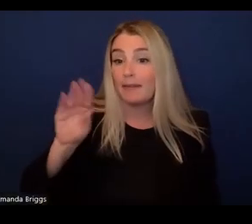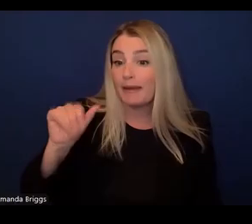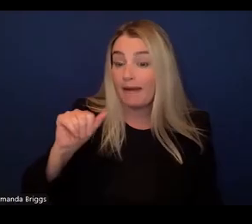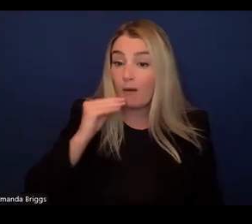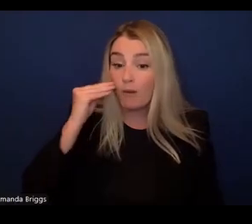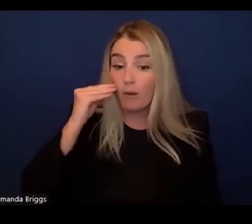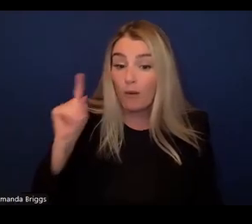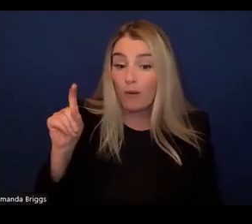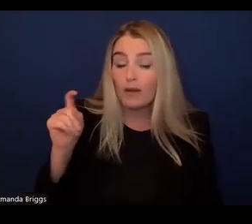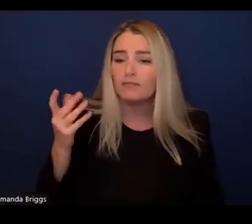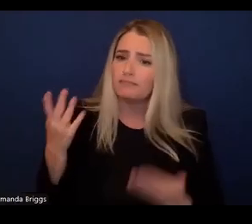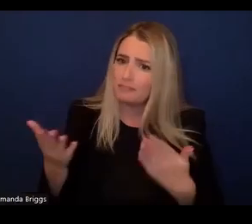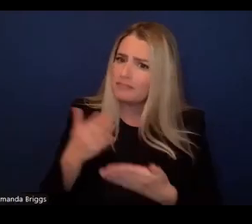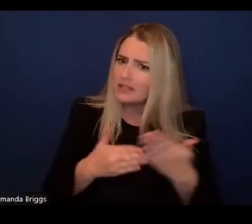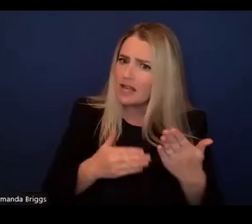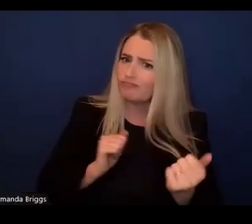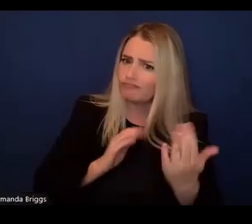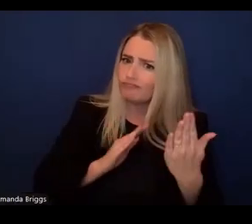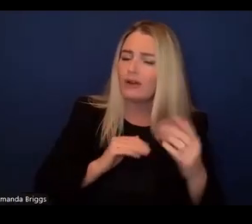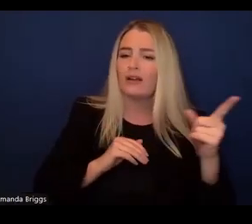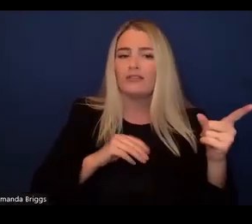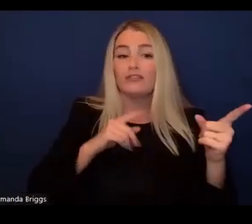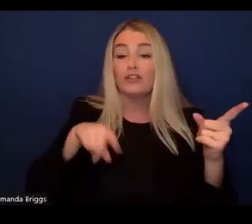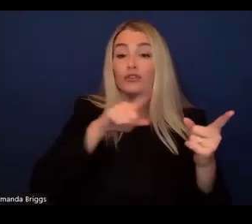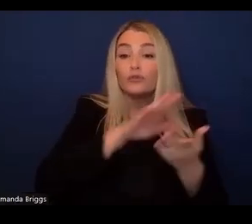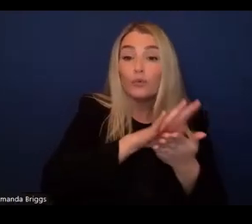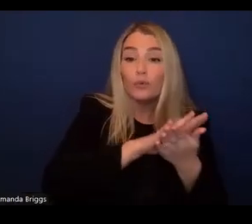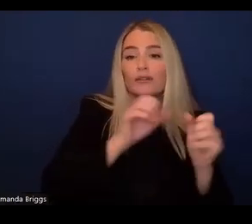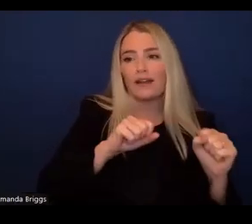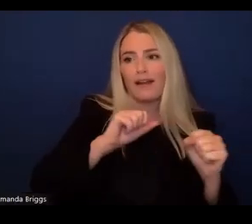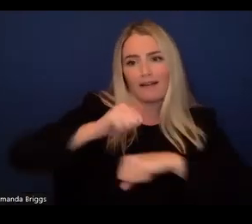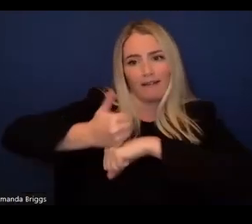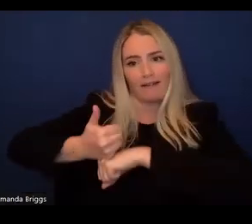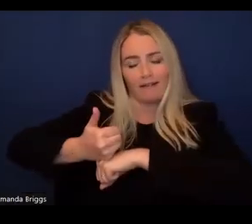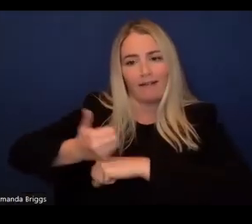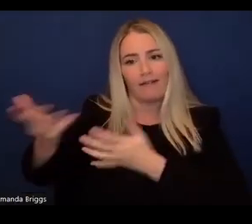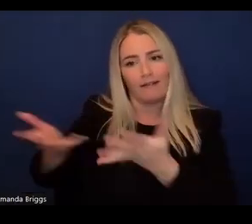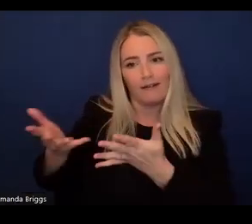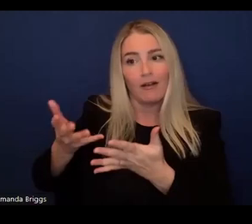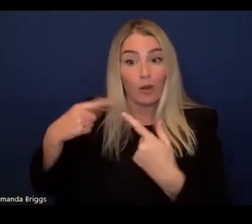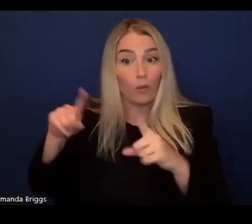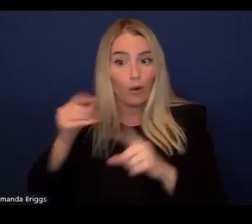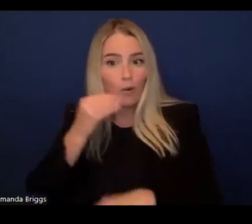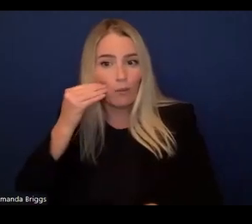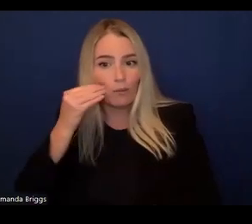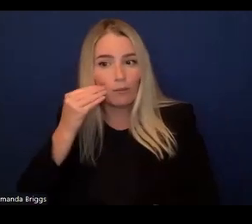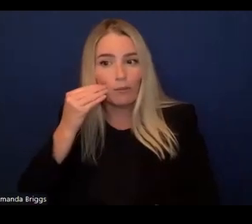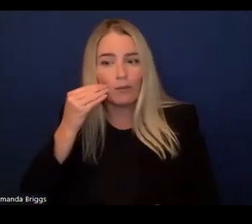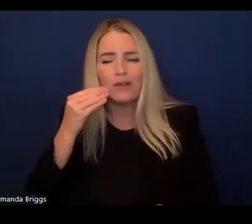There may be some strategies that the school can implement that are working at home. And these are just ideas.